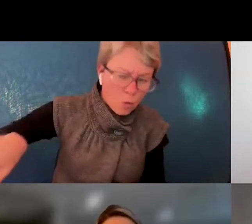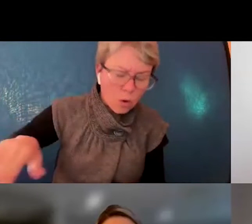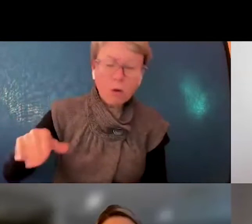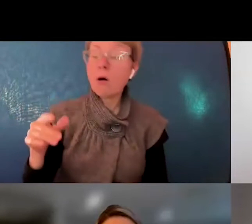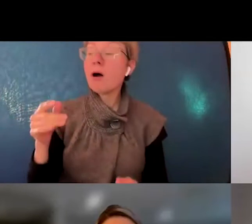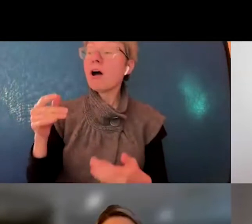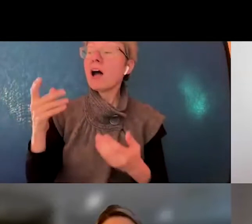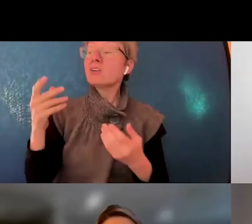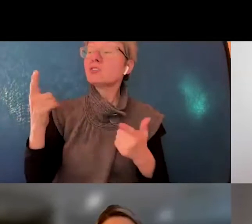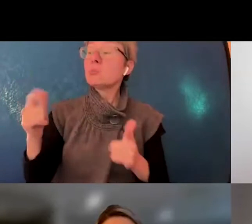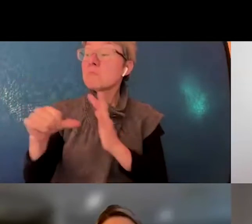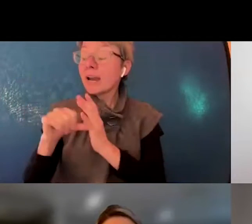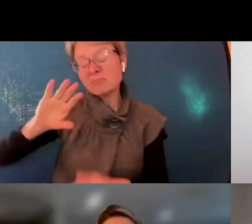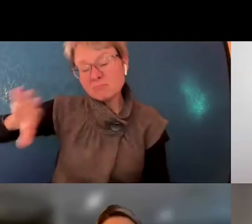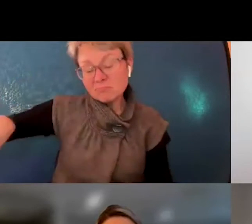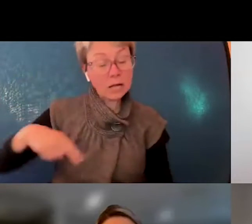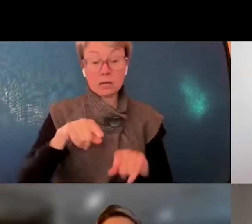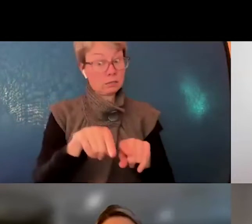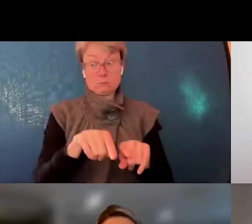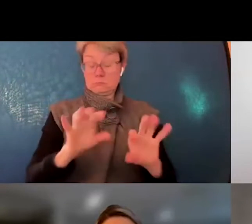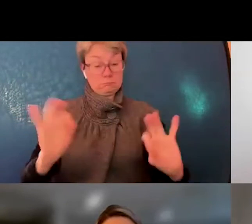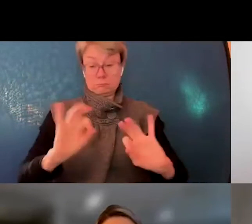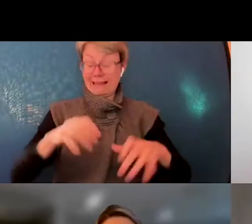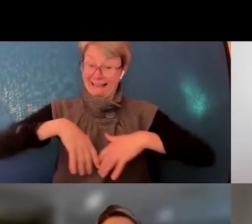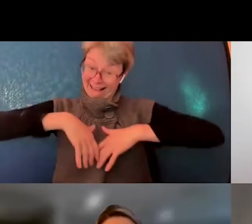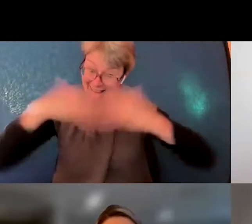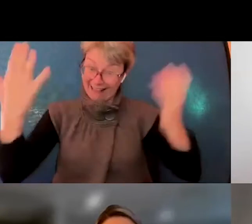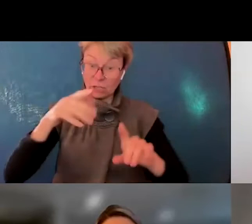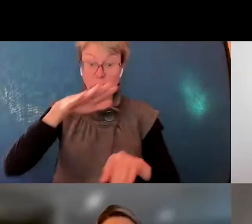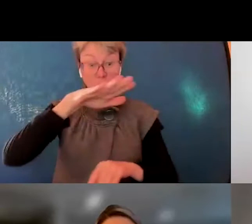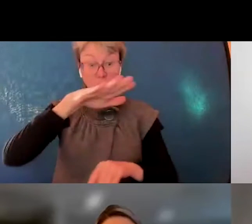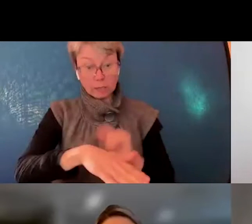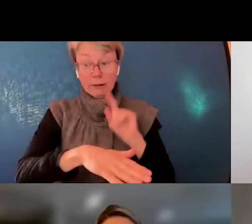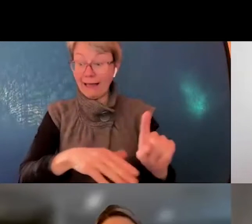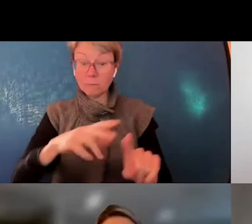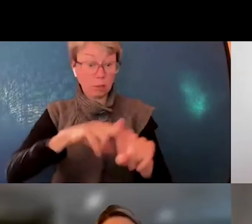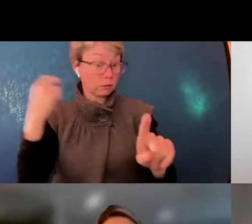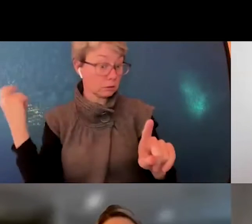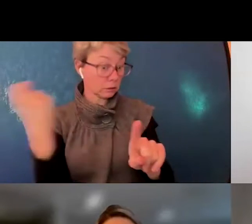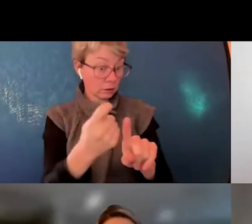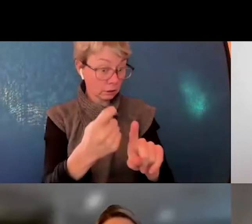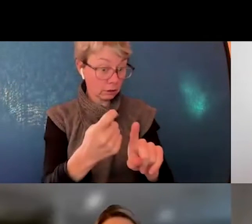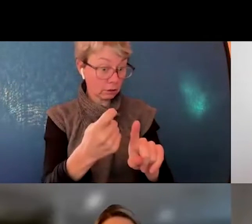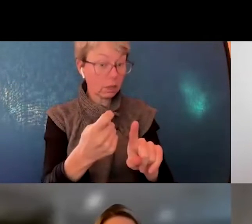South Wales and that's one of the the best things about this role um but what we also do uh because